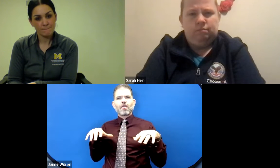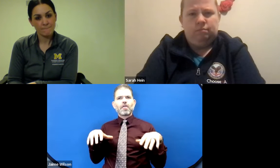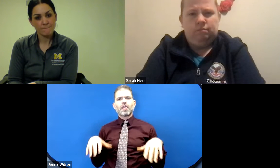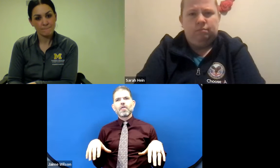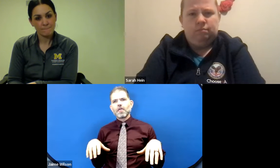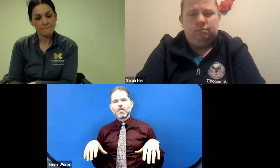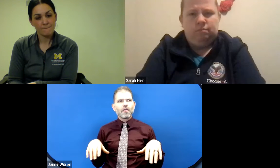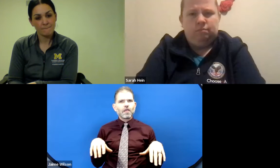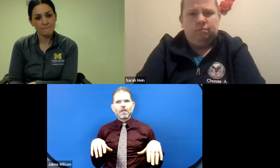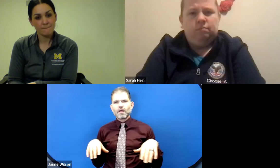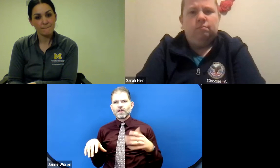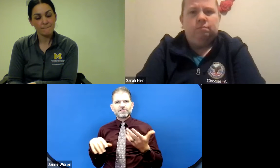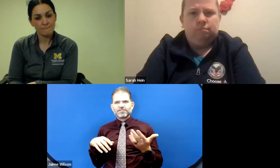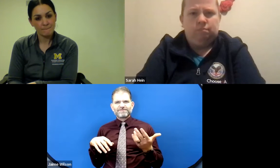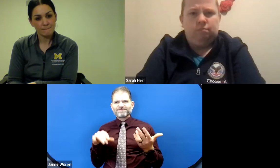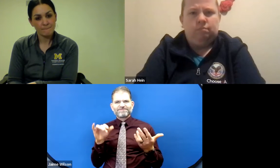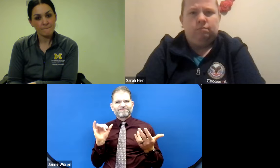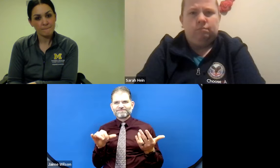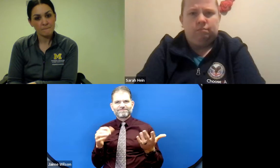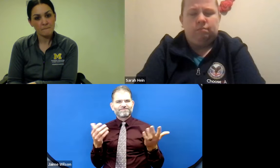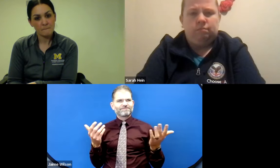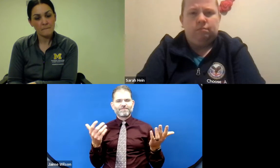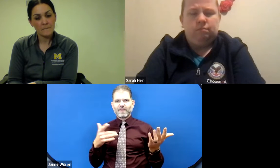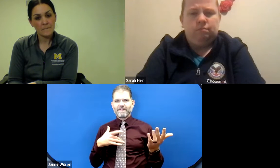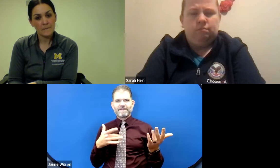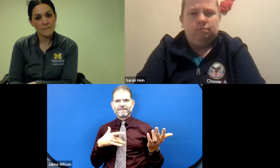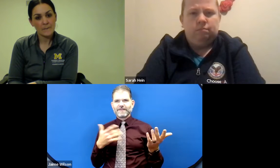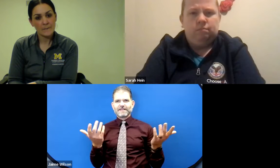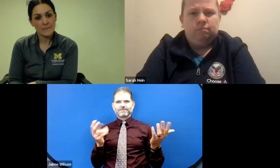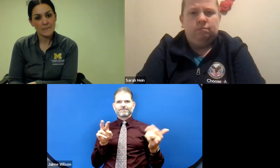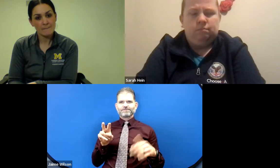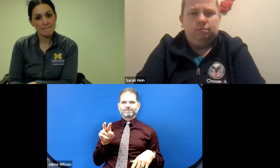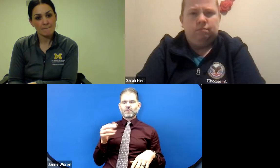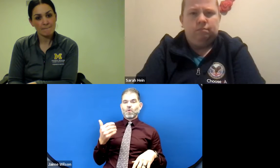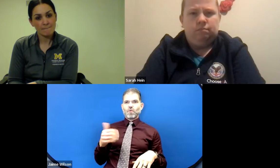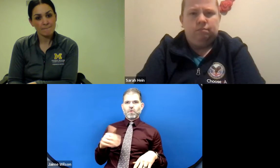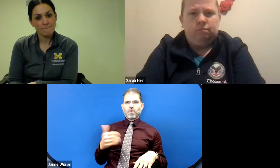ASL Interpreter: They would rather withdraw ASL Interpreter: from the world around them just they feel